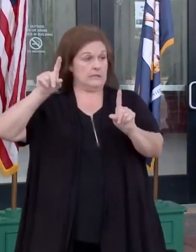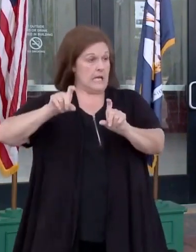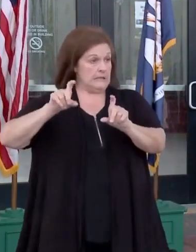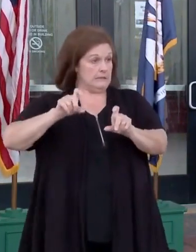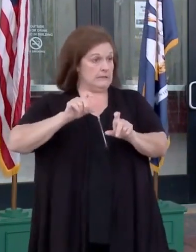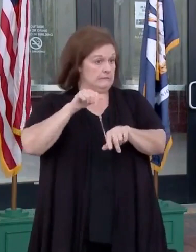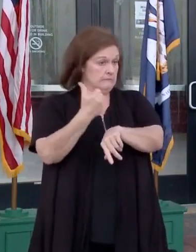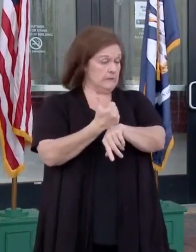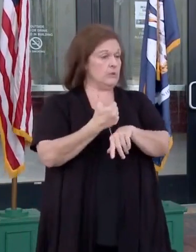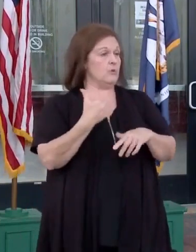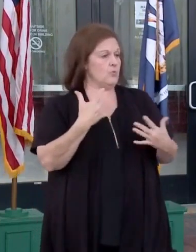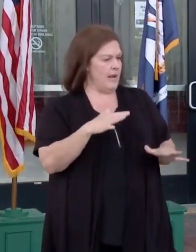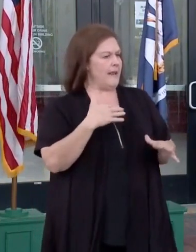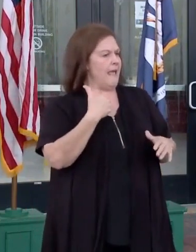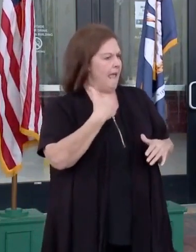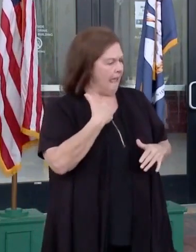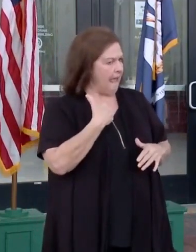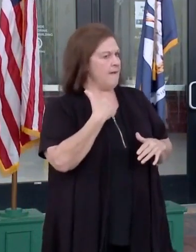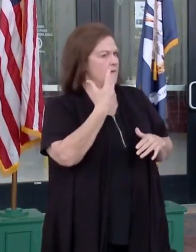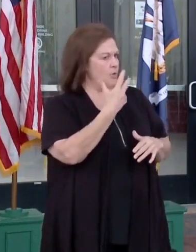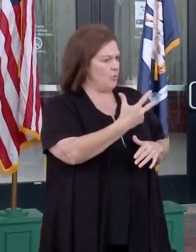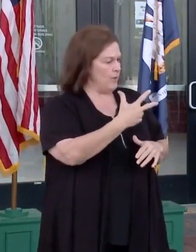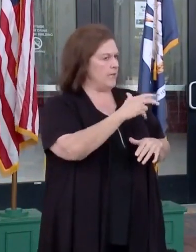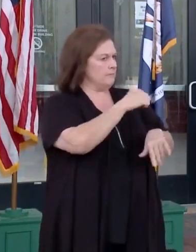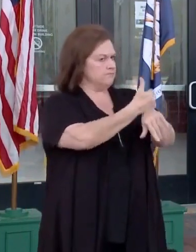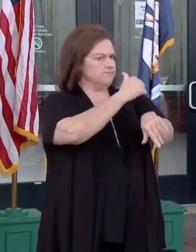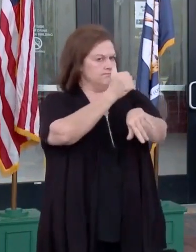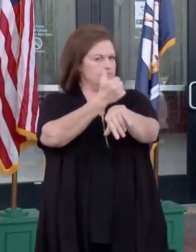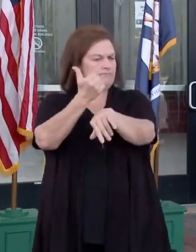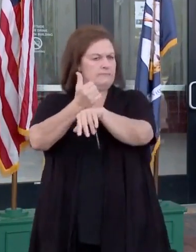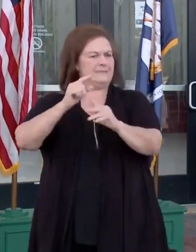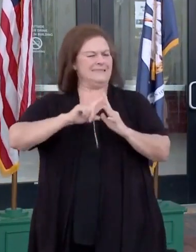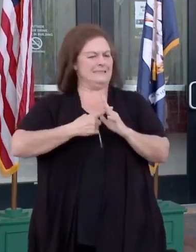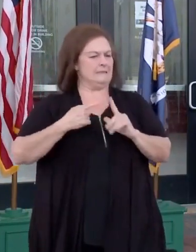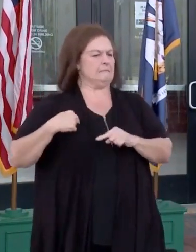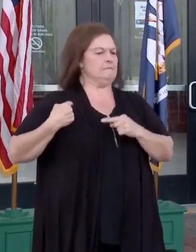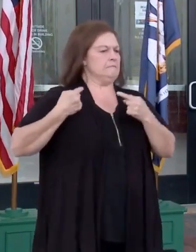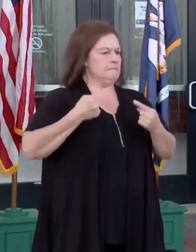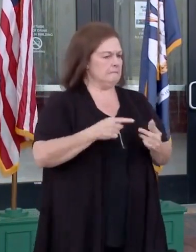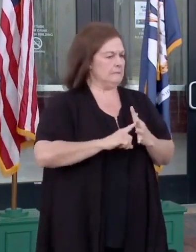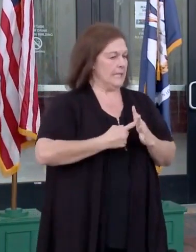always had free community testing since the very start of this pandemic March